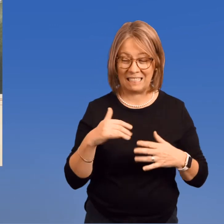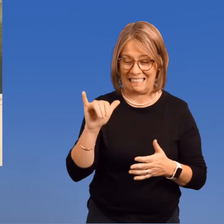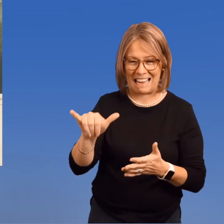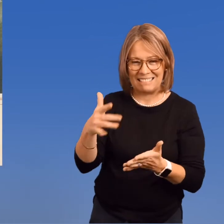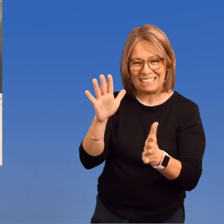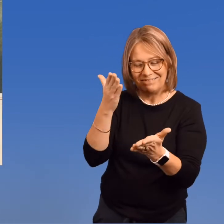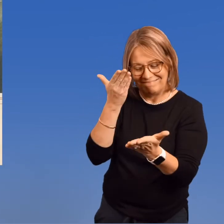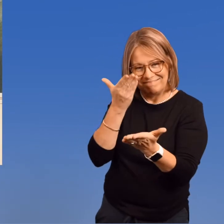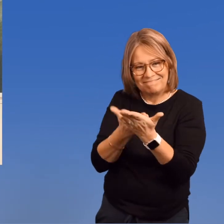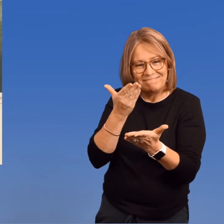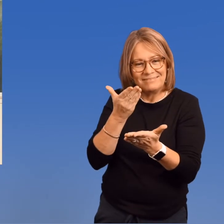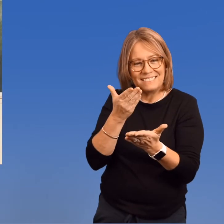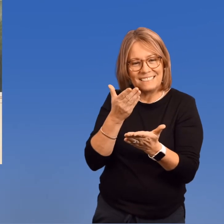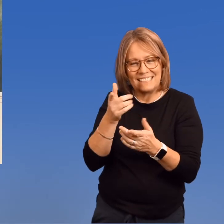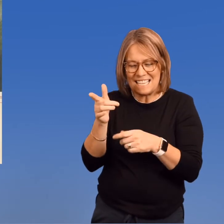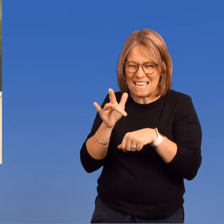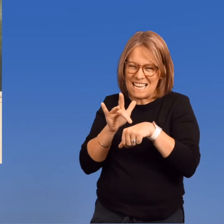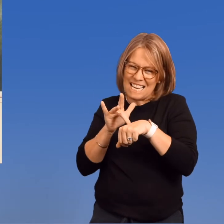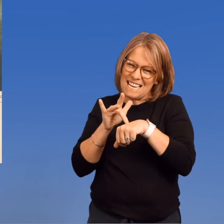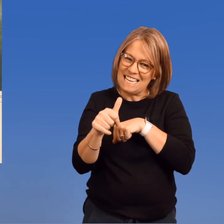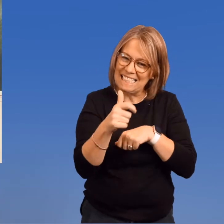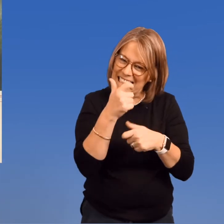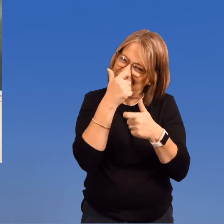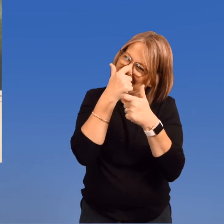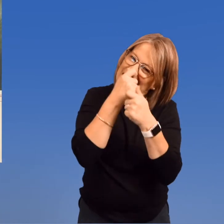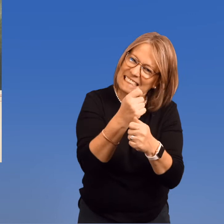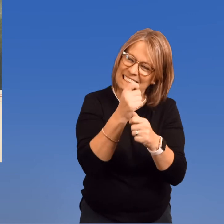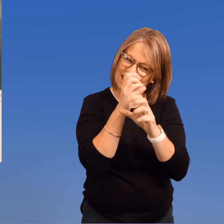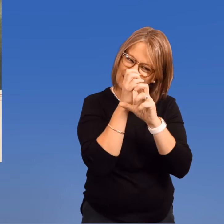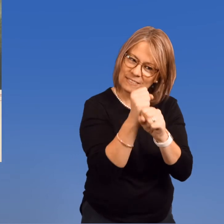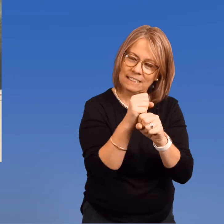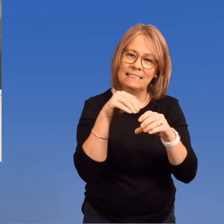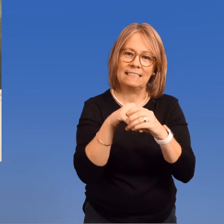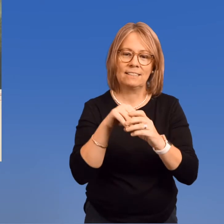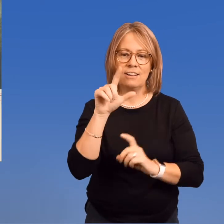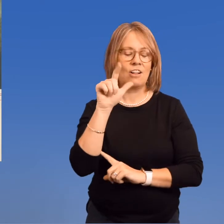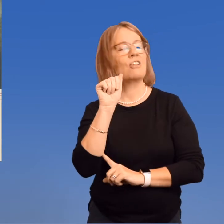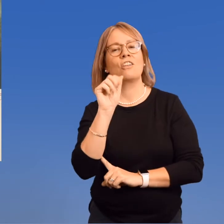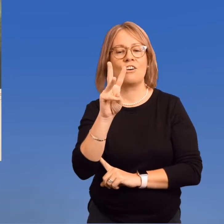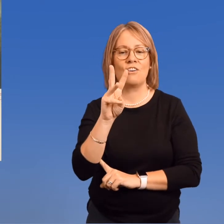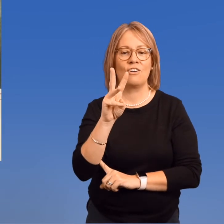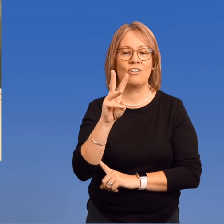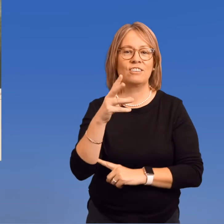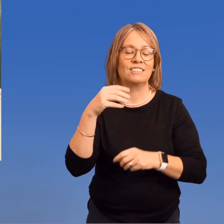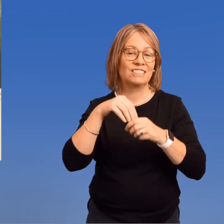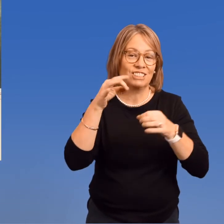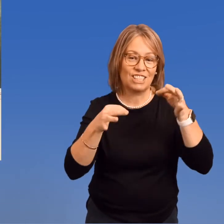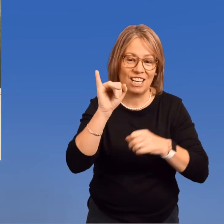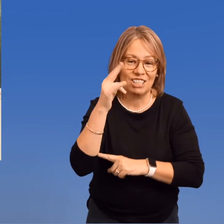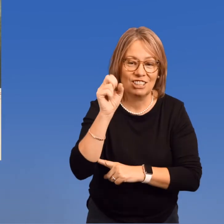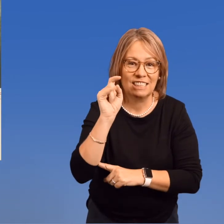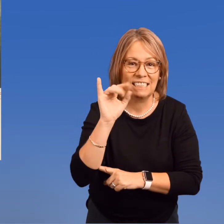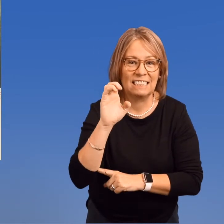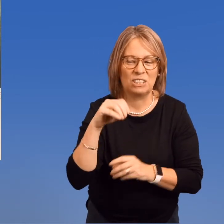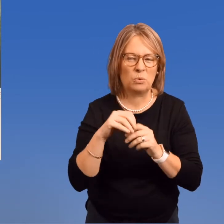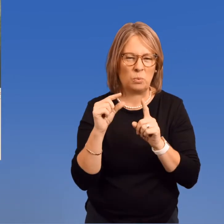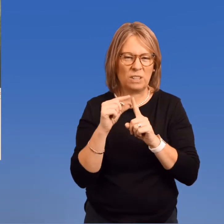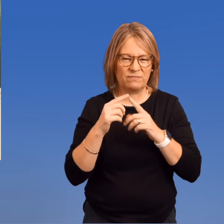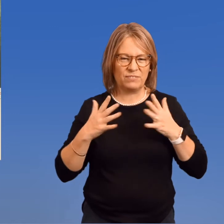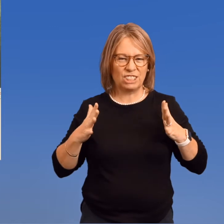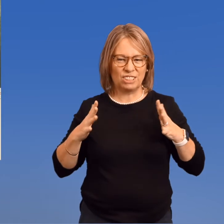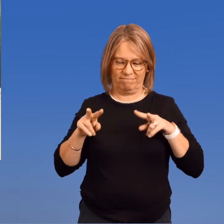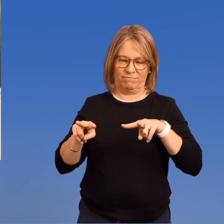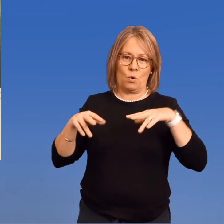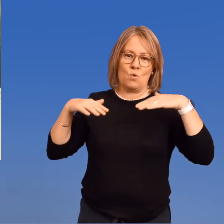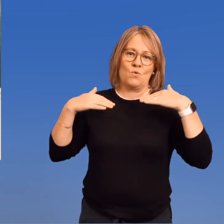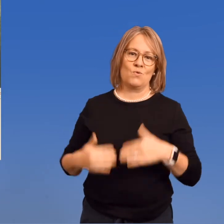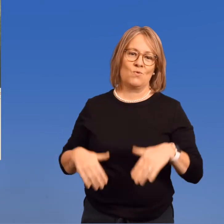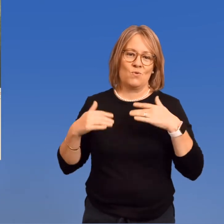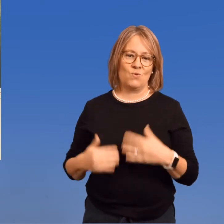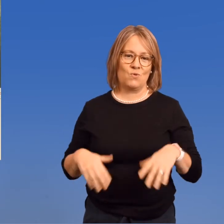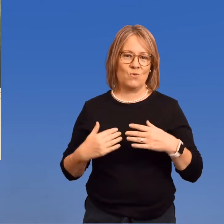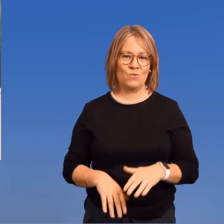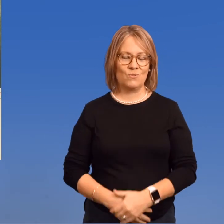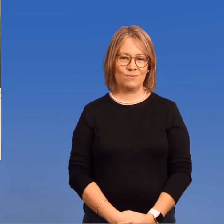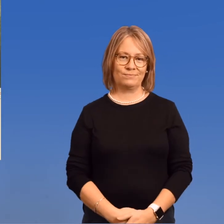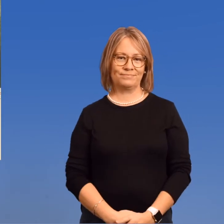evidence of an early interest in law, in justice, in words.